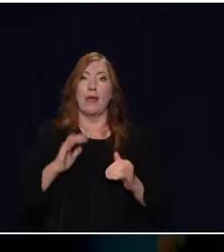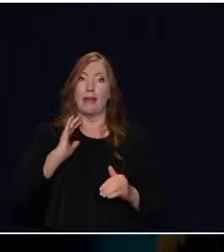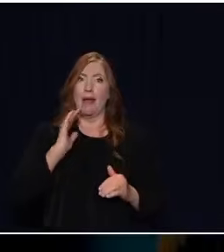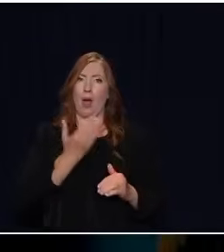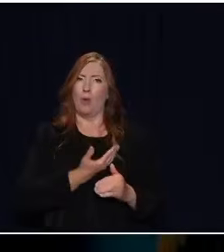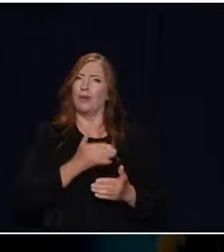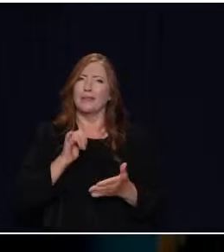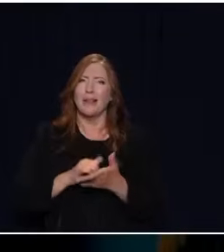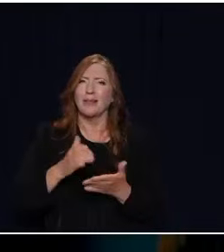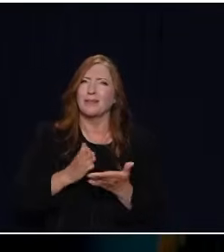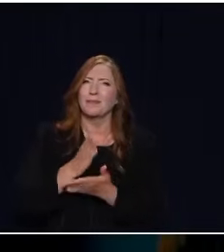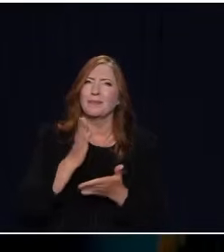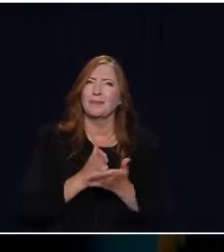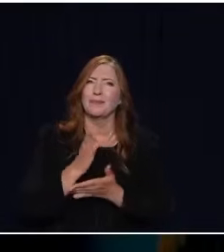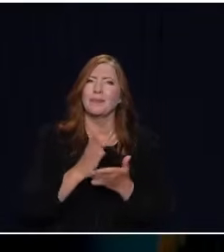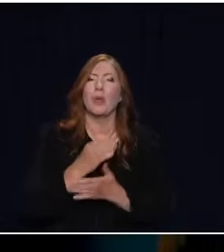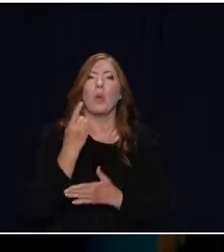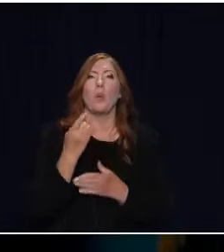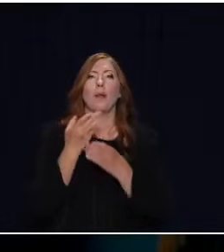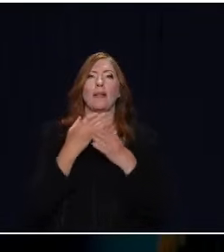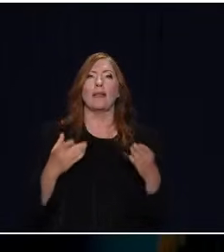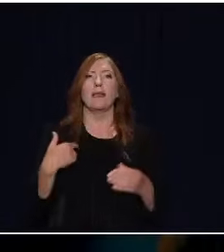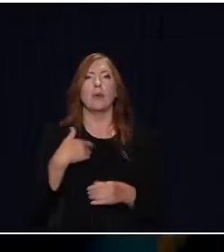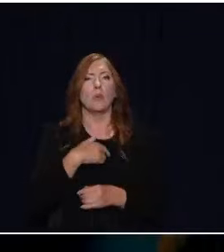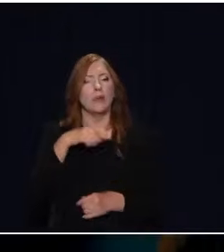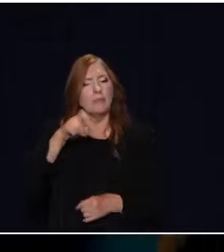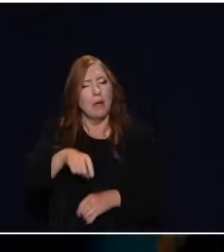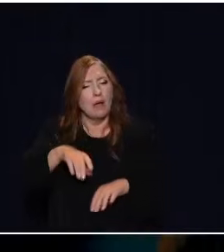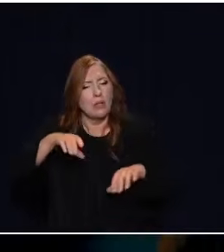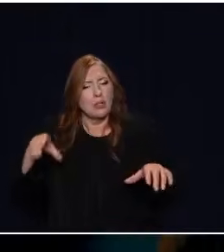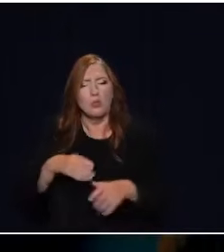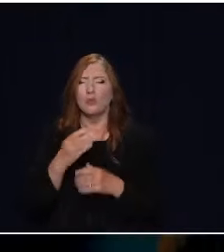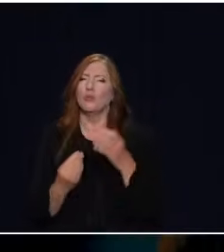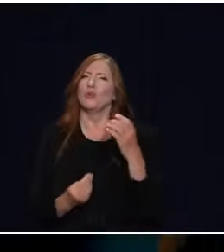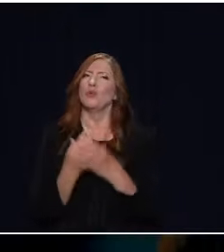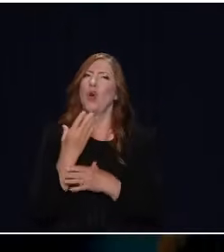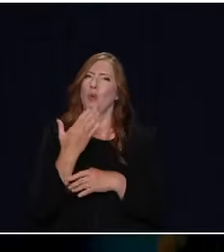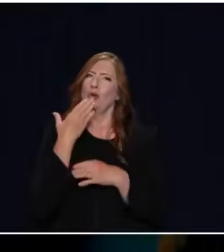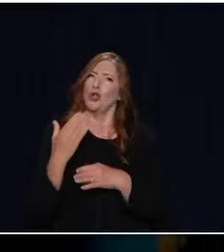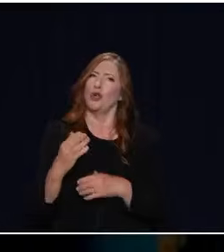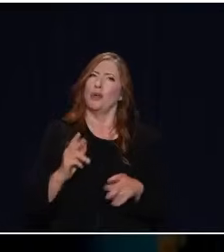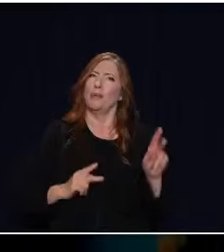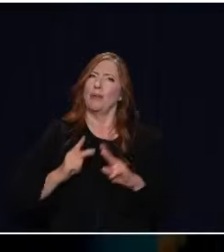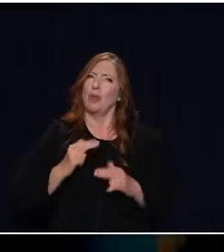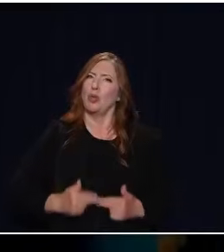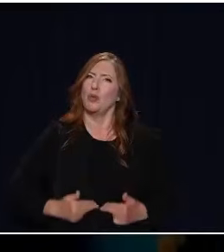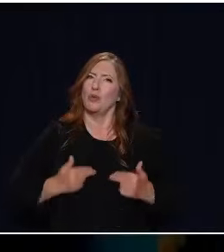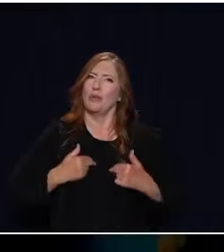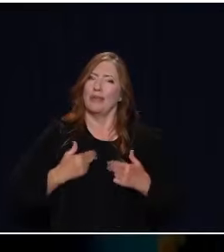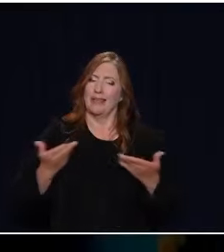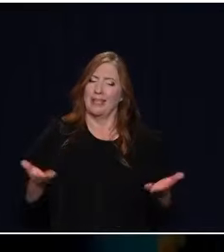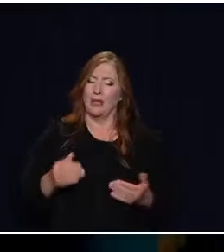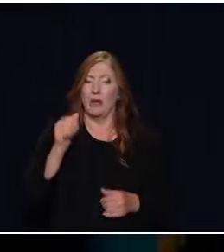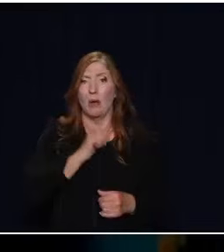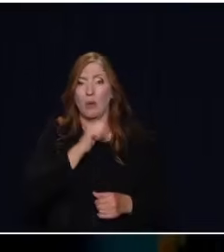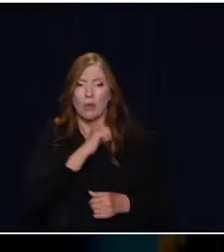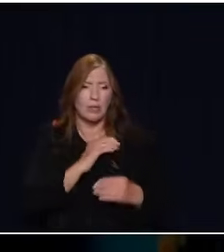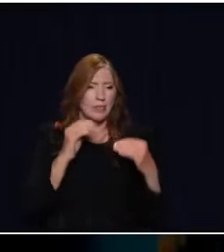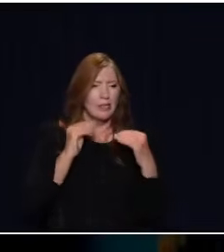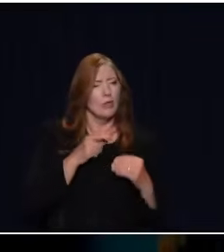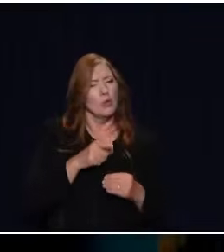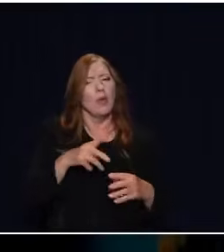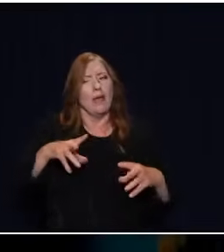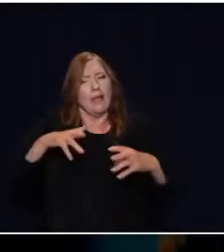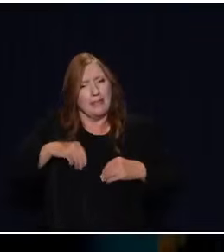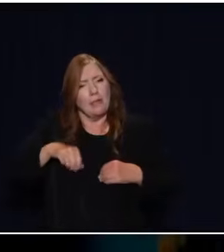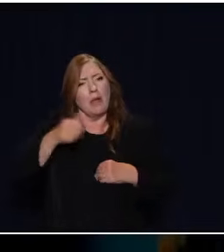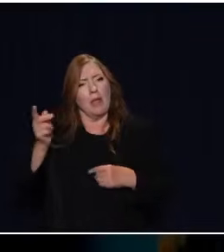IS TO BE CULTURELY SENSITIVE.